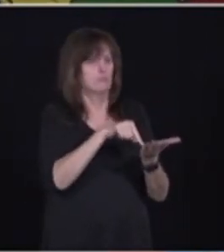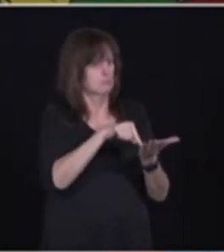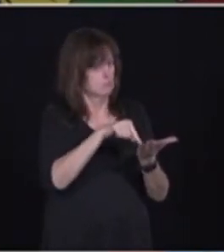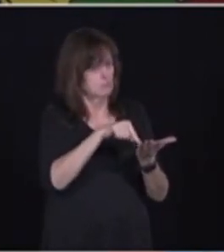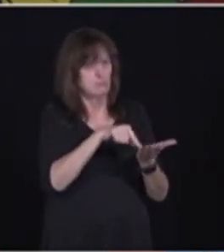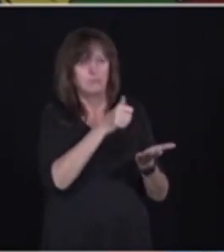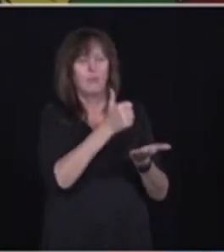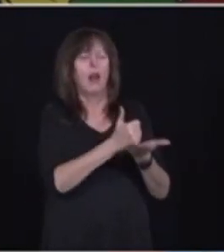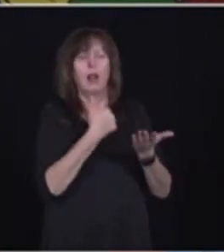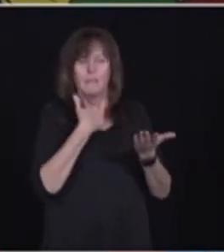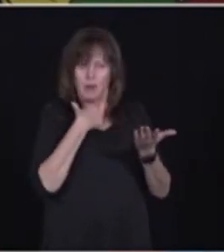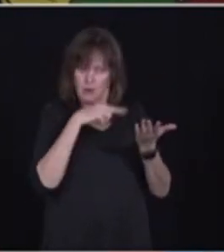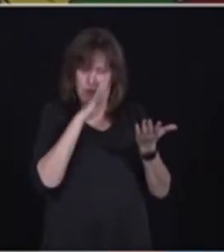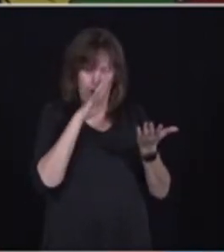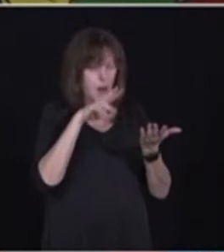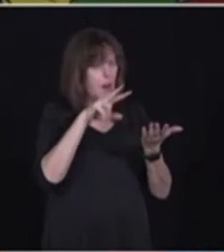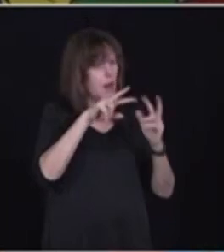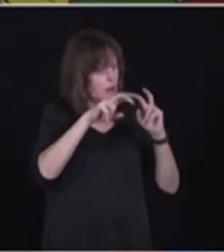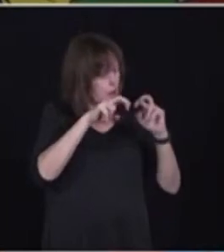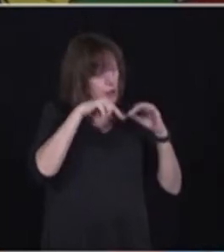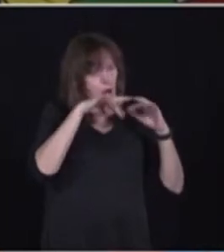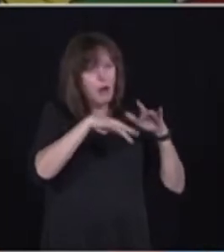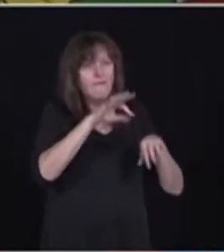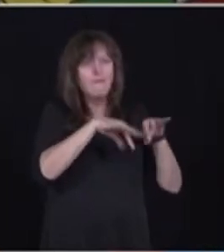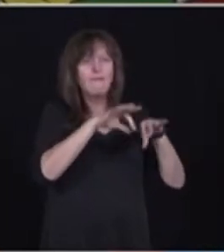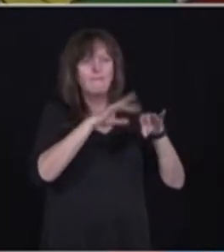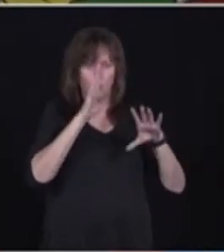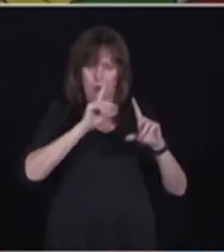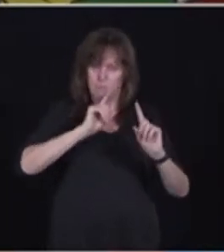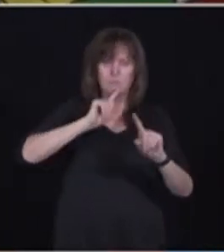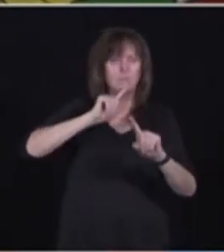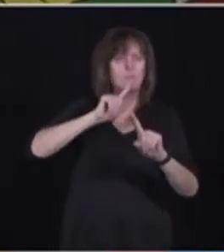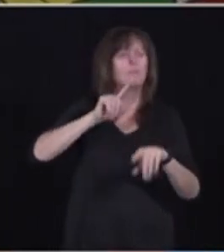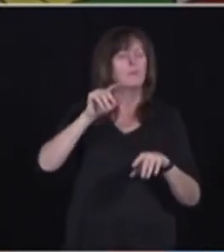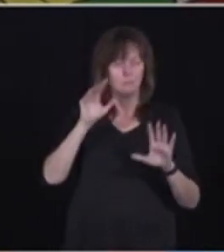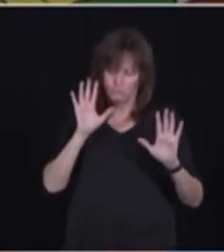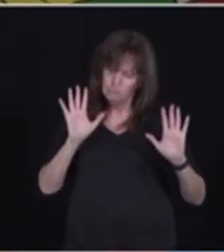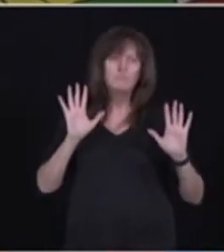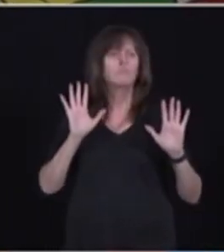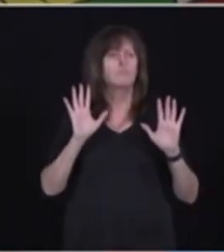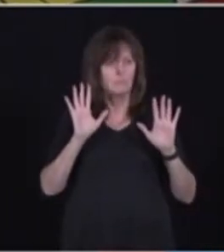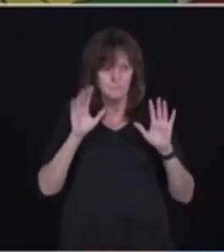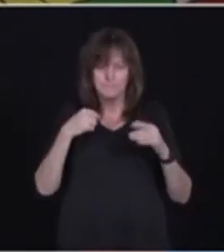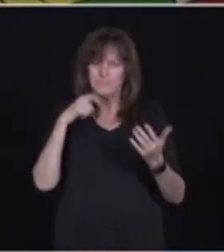The auditor General report, I love this sort of stuff because now I can dig deeper into it